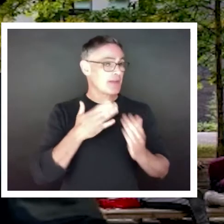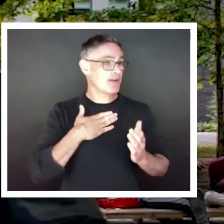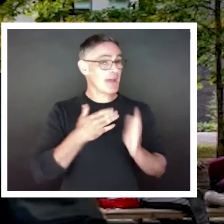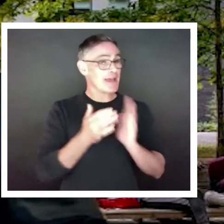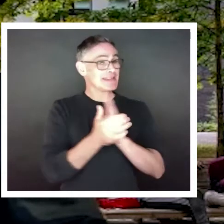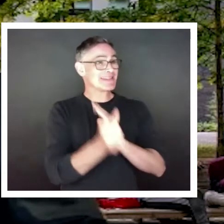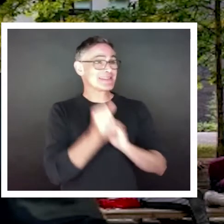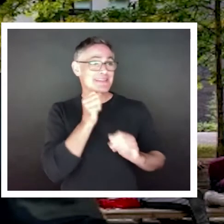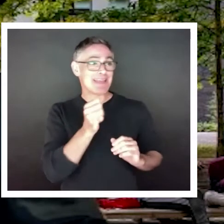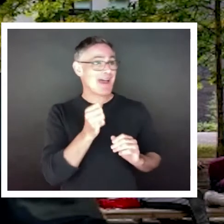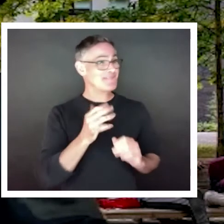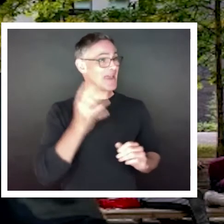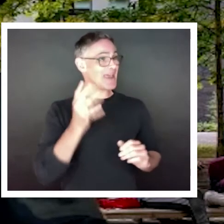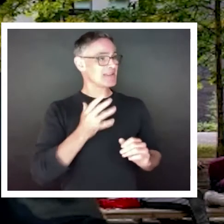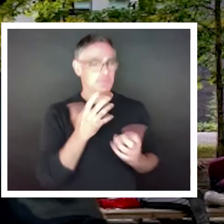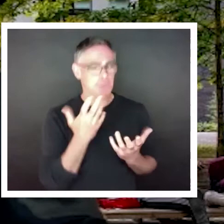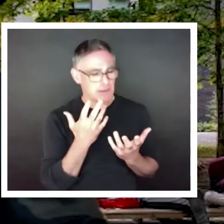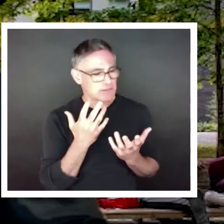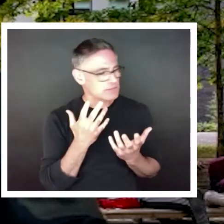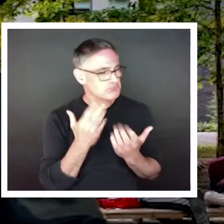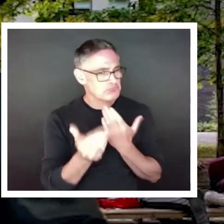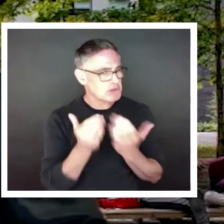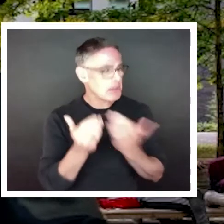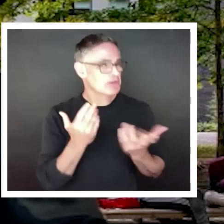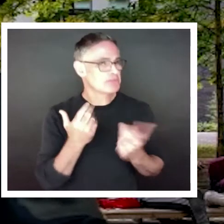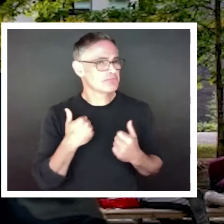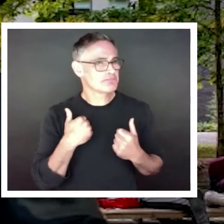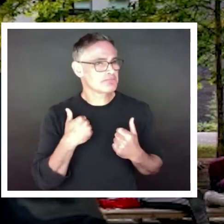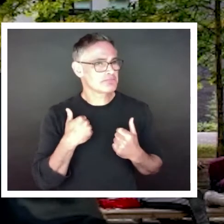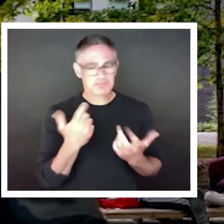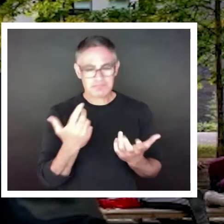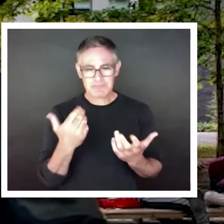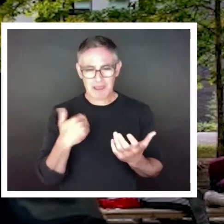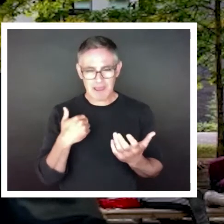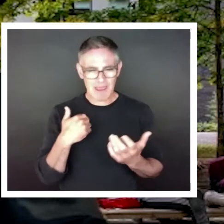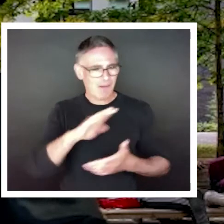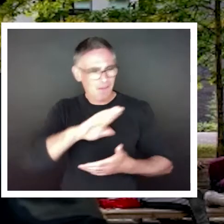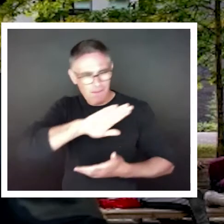In addition, it doesn't matter if I have all the useful skills in the world.